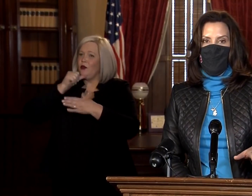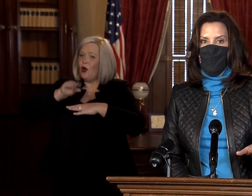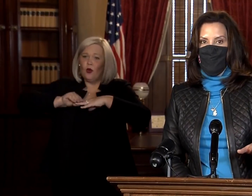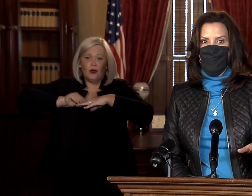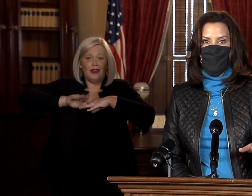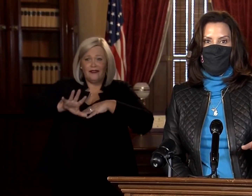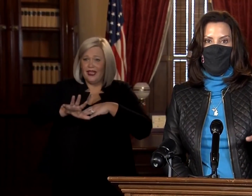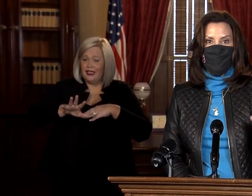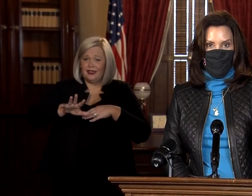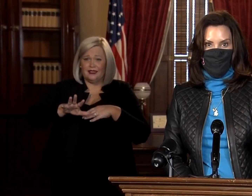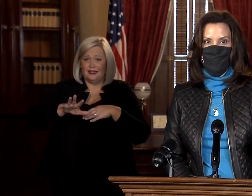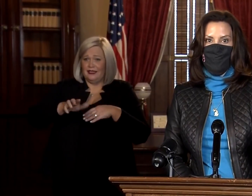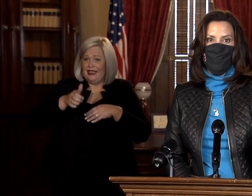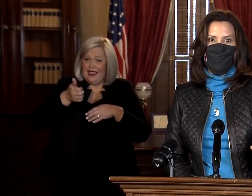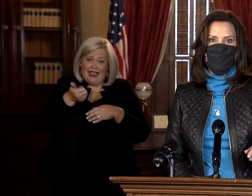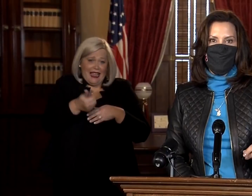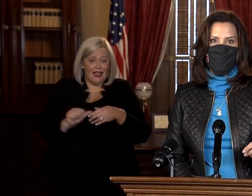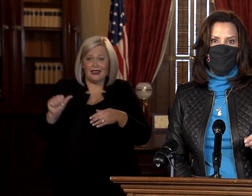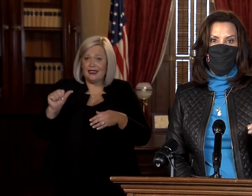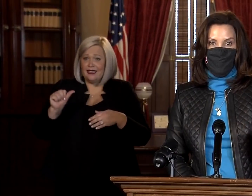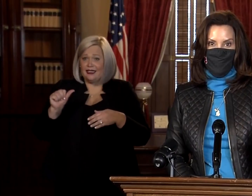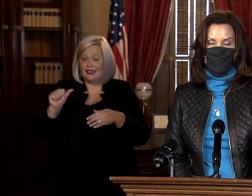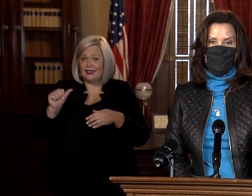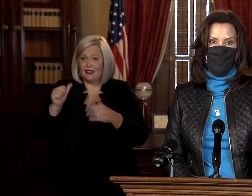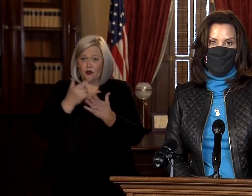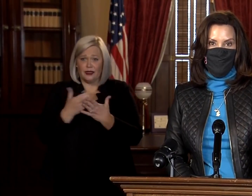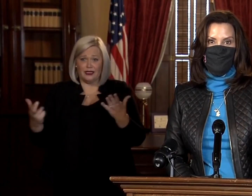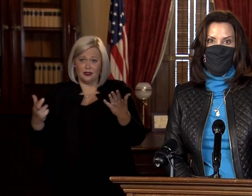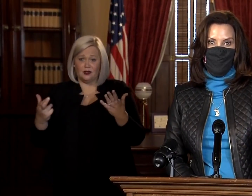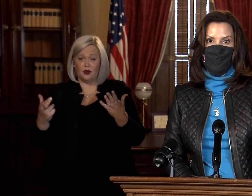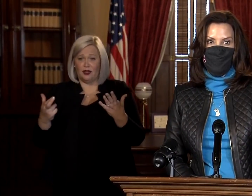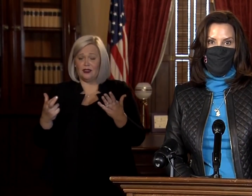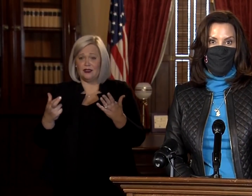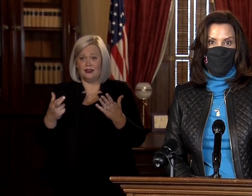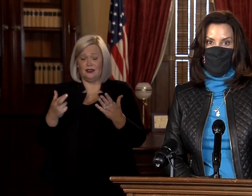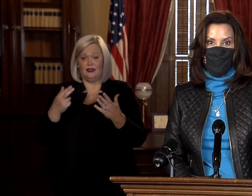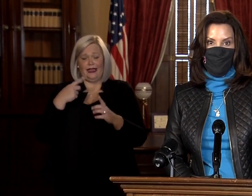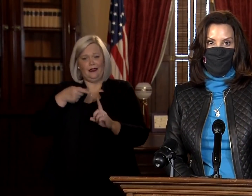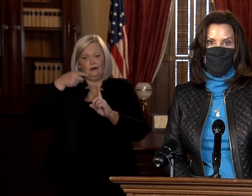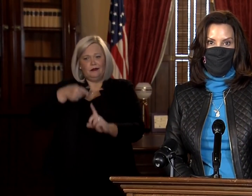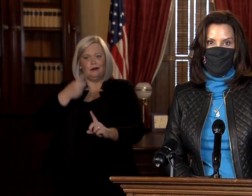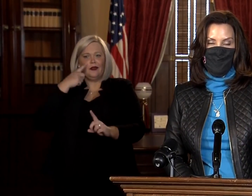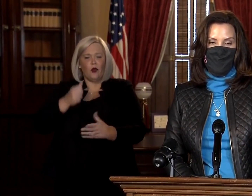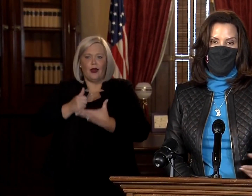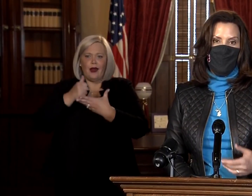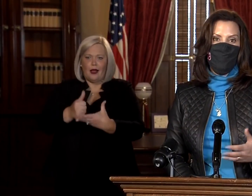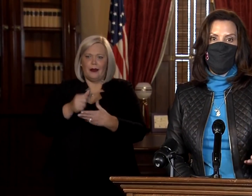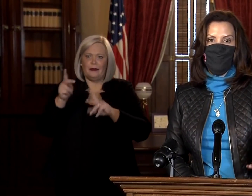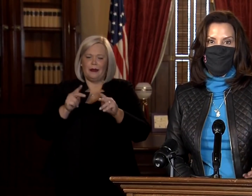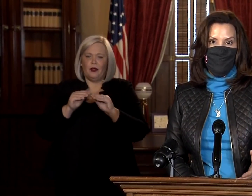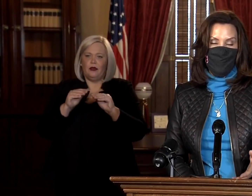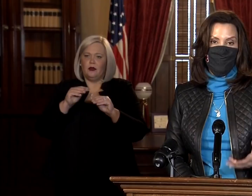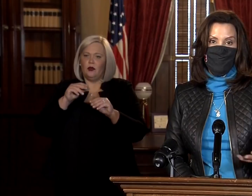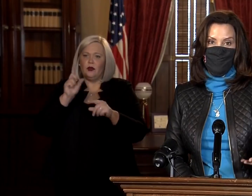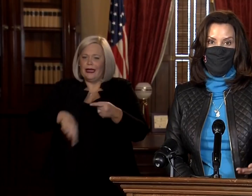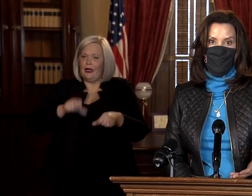I have. It does not jeopardize a single It does not jeopardize a single effort or resource that is